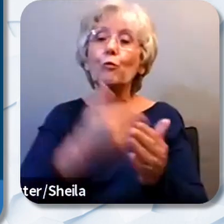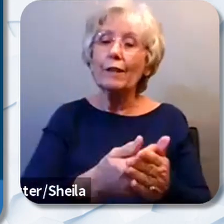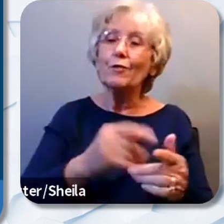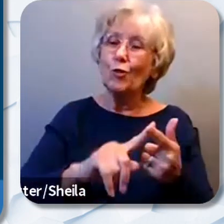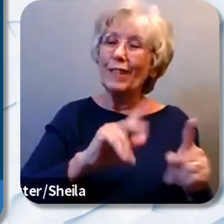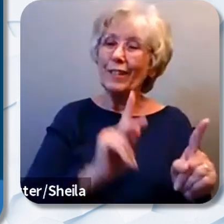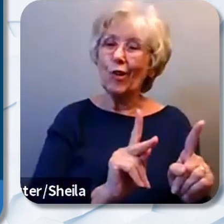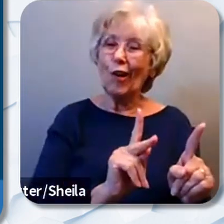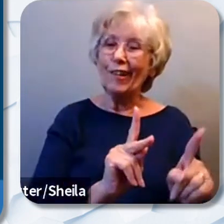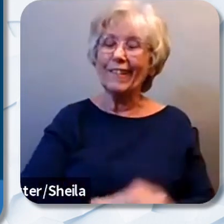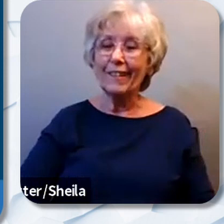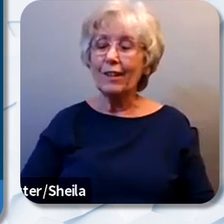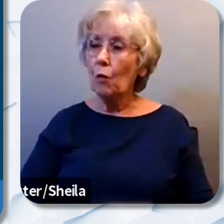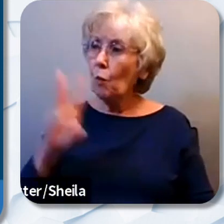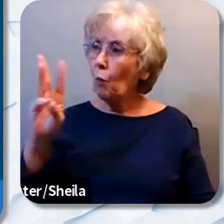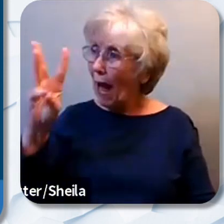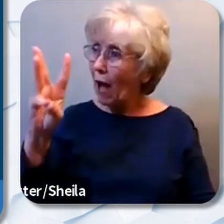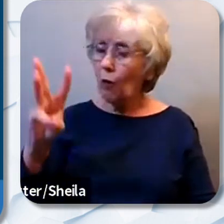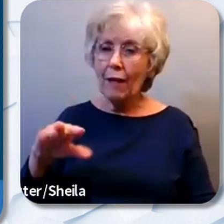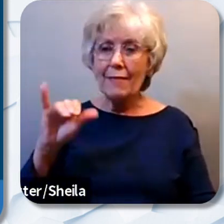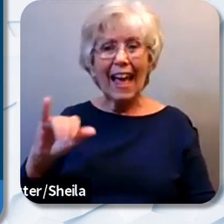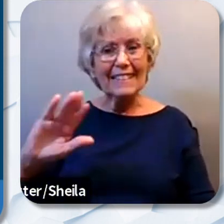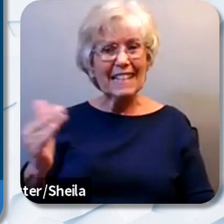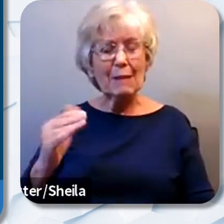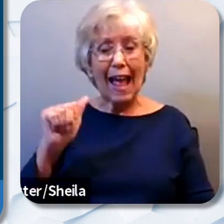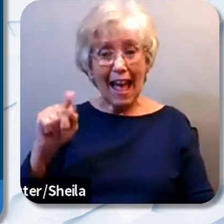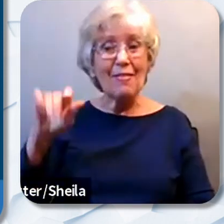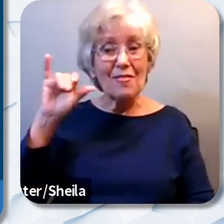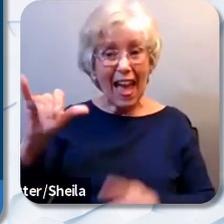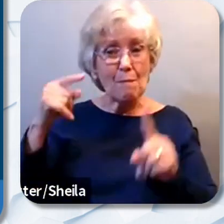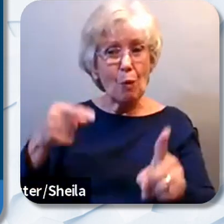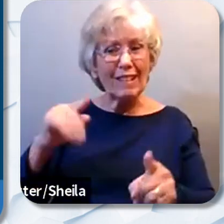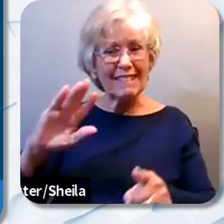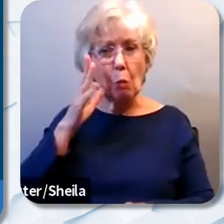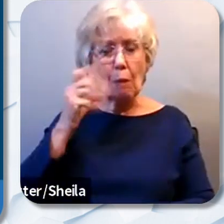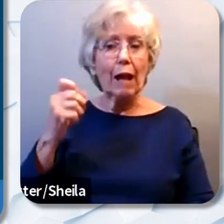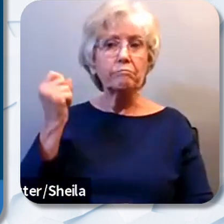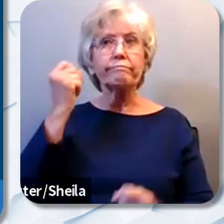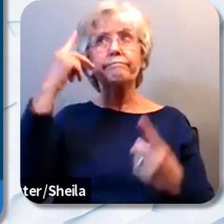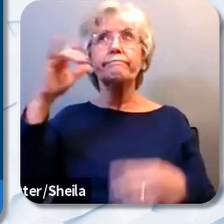Wow, that must have been an Aha moment at that, at that point deanna have a rigorous preschool